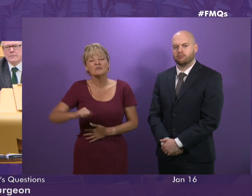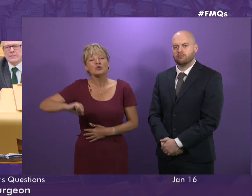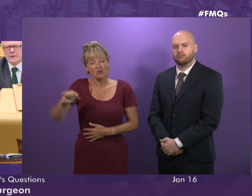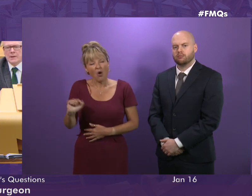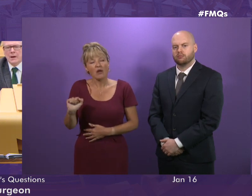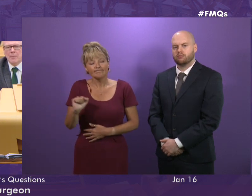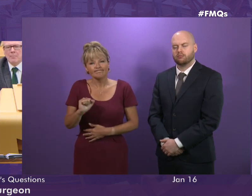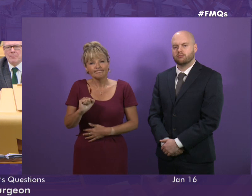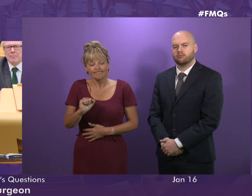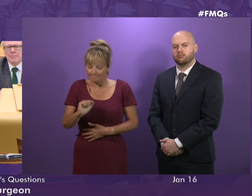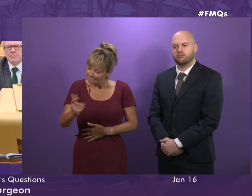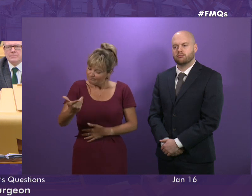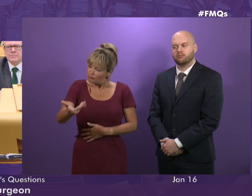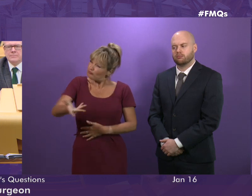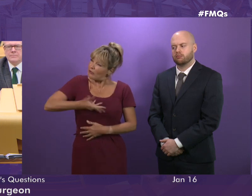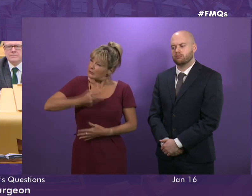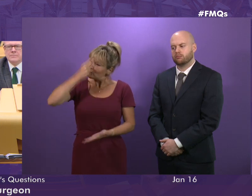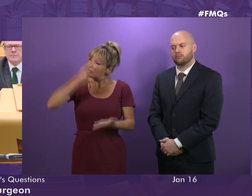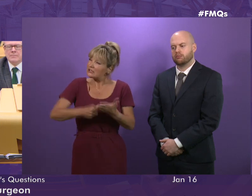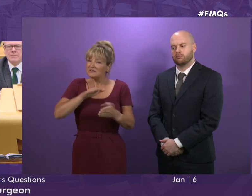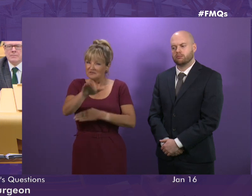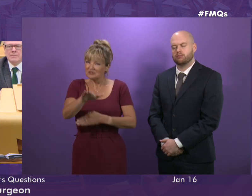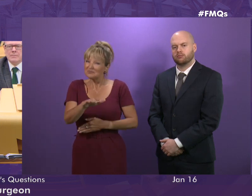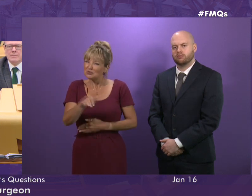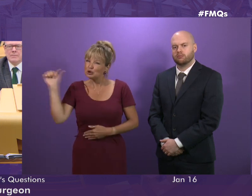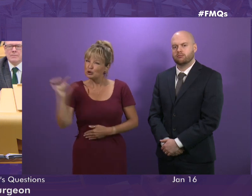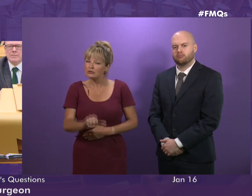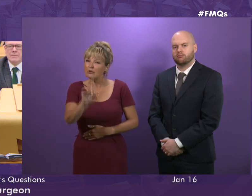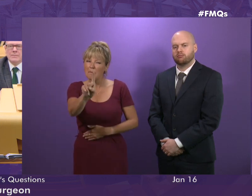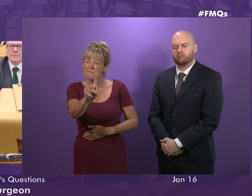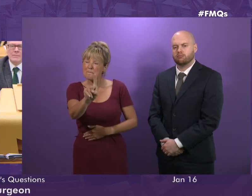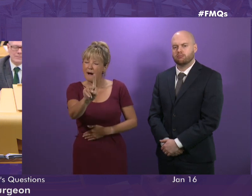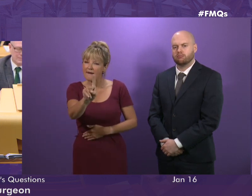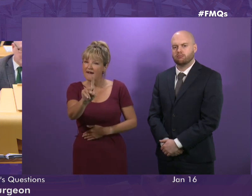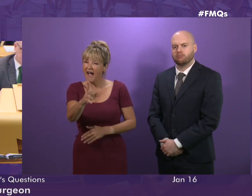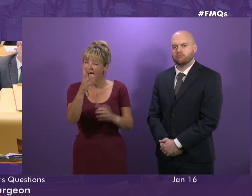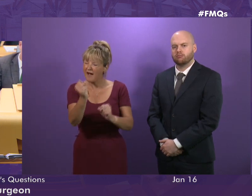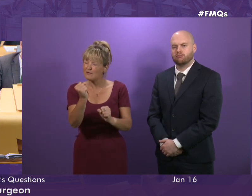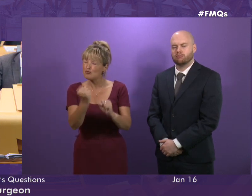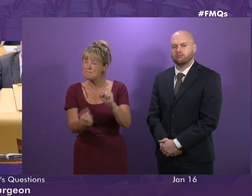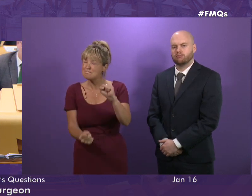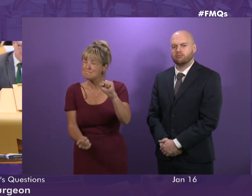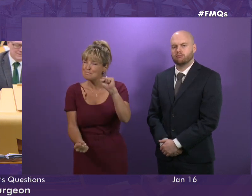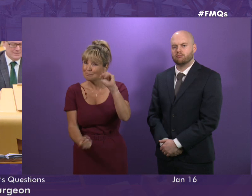its own future, and there is a fundamental issue at stake right now in Scotland. That